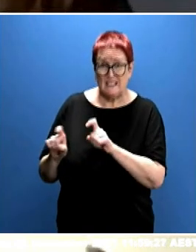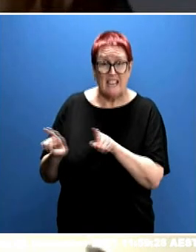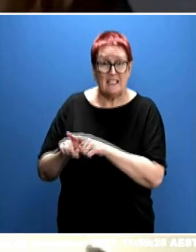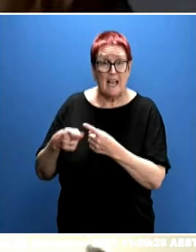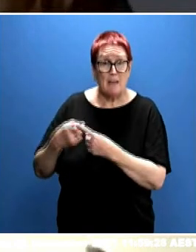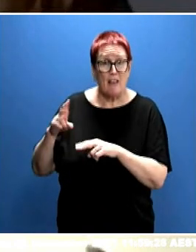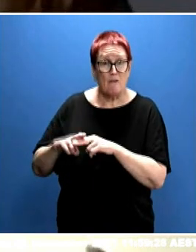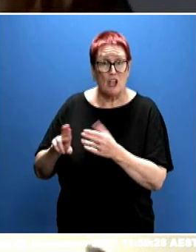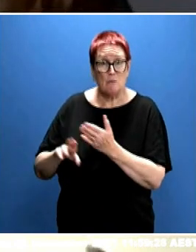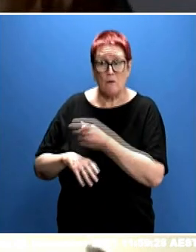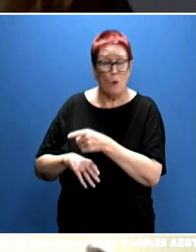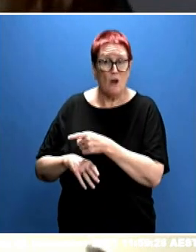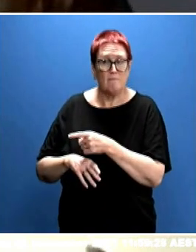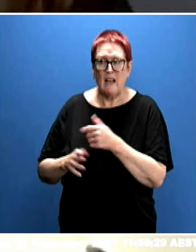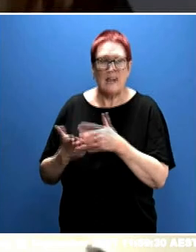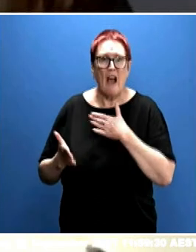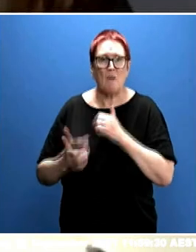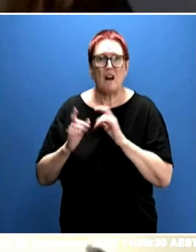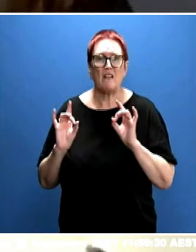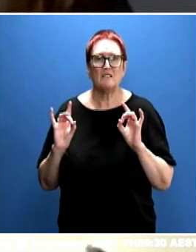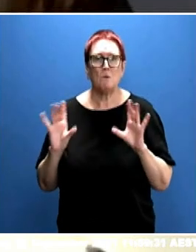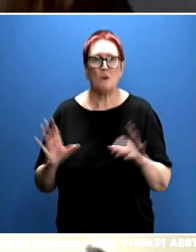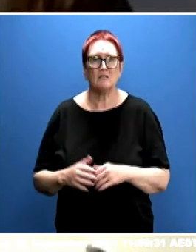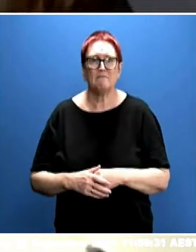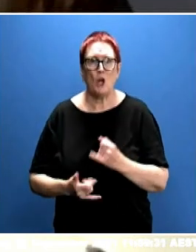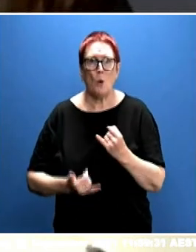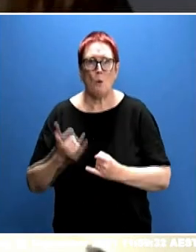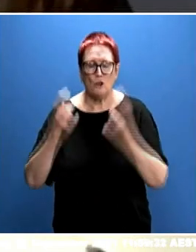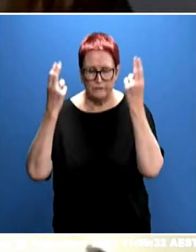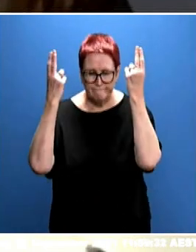and she said he's not the same today, he is more quiet after leaving there.